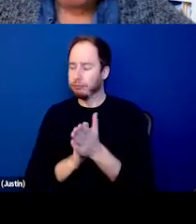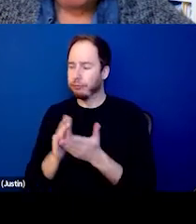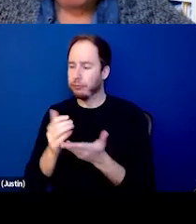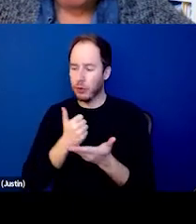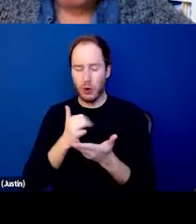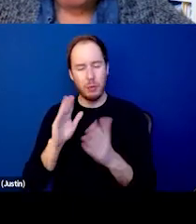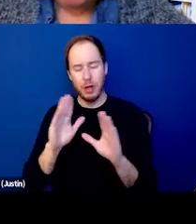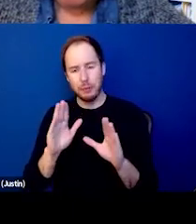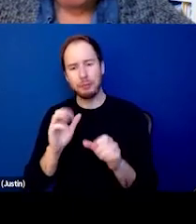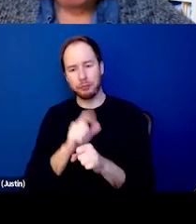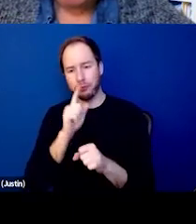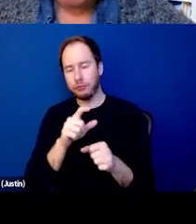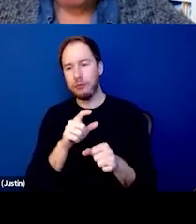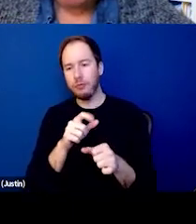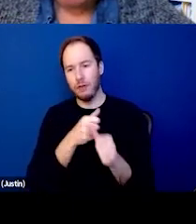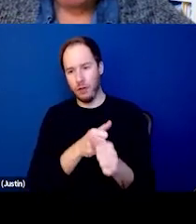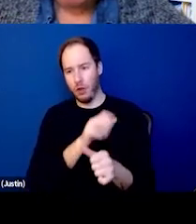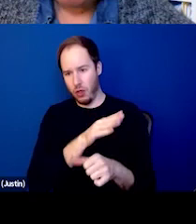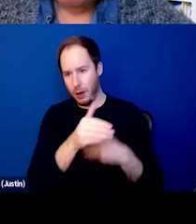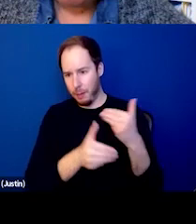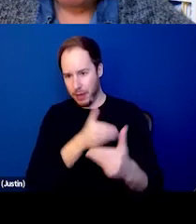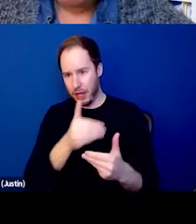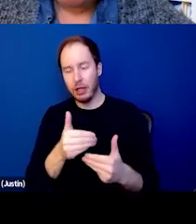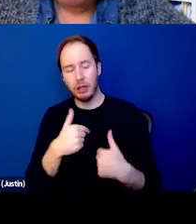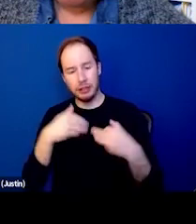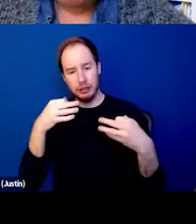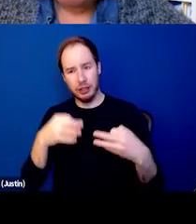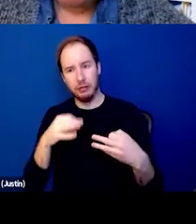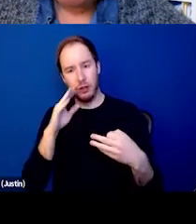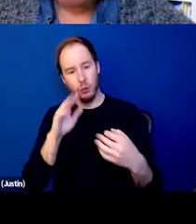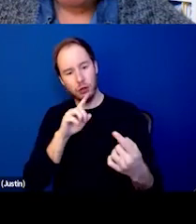I would go in, be clear with your intentions